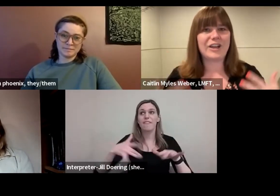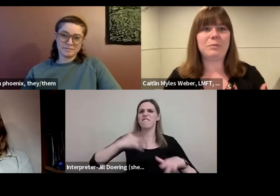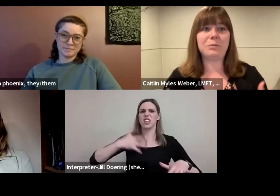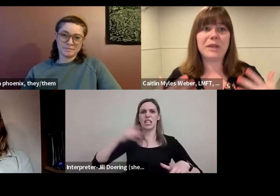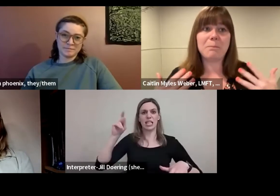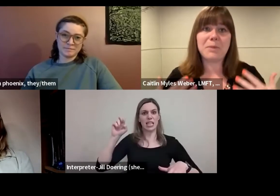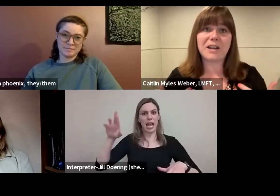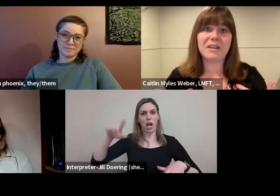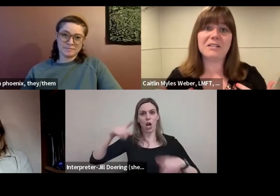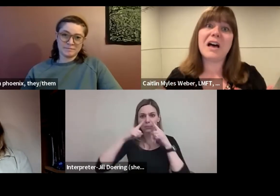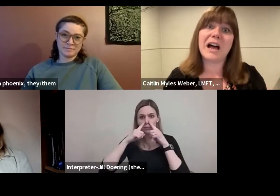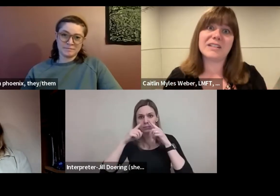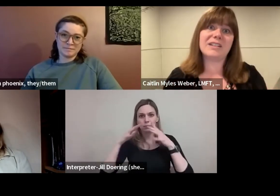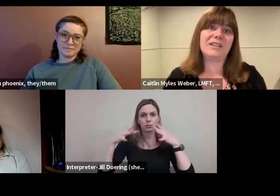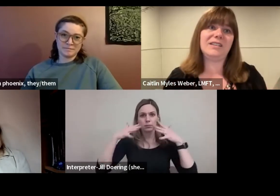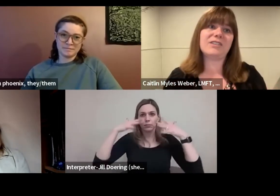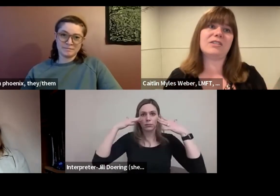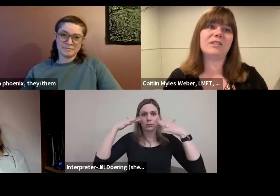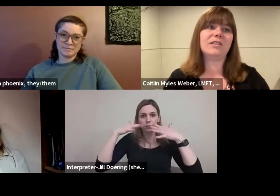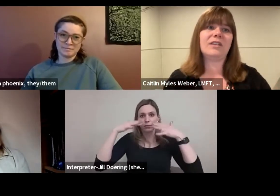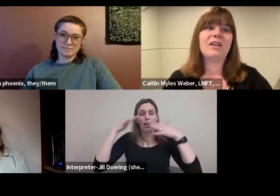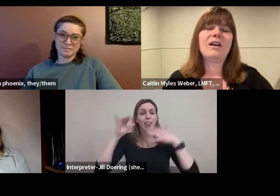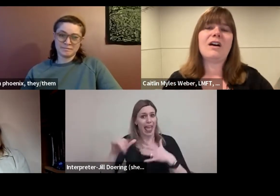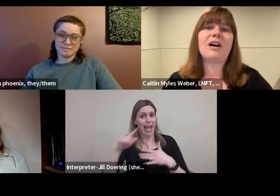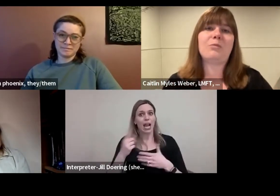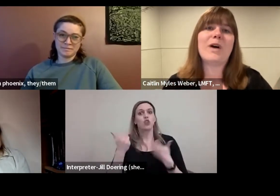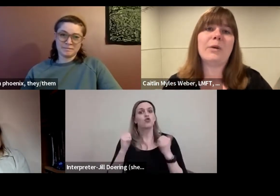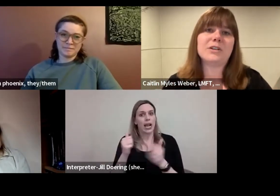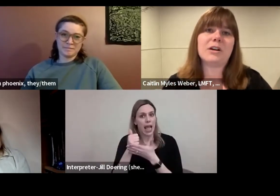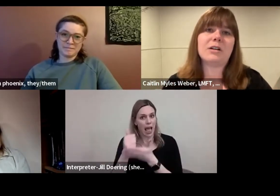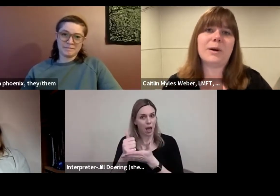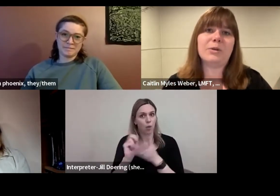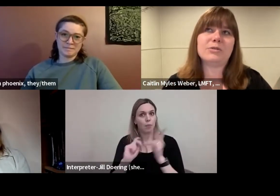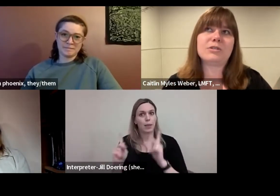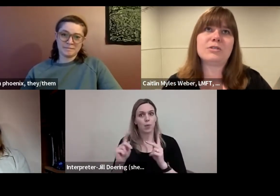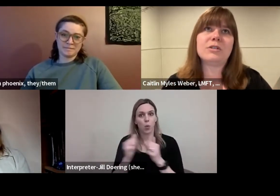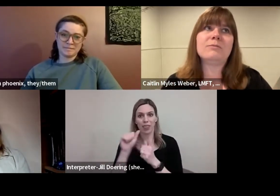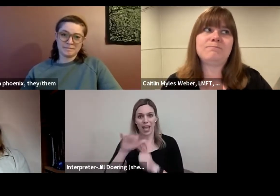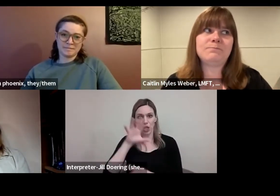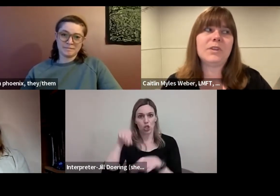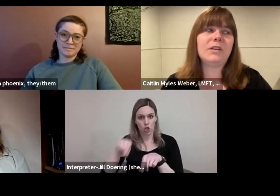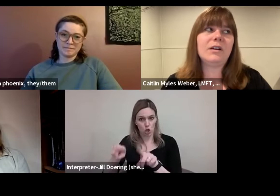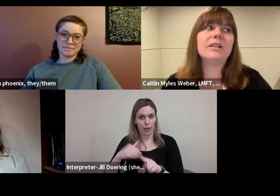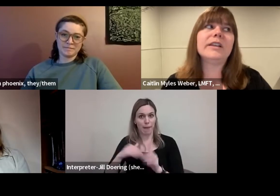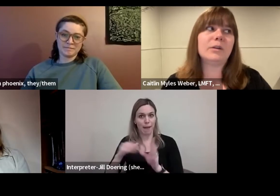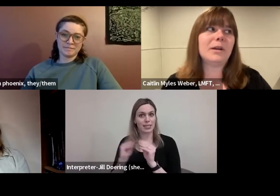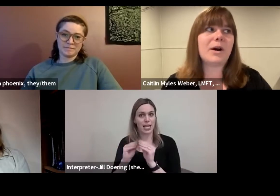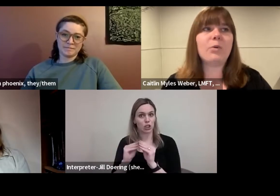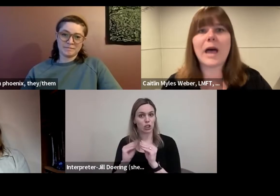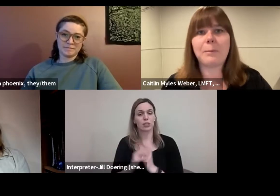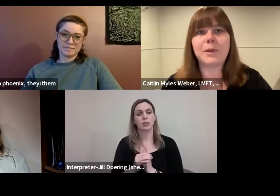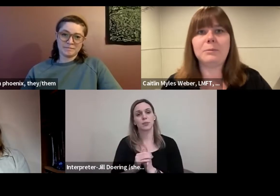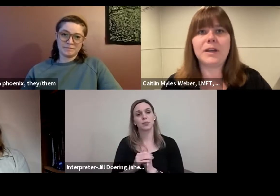I help people embody a lot in sessions while we talk a little bit about what happened.